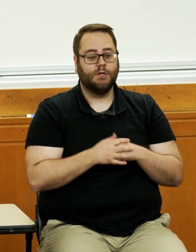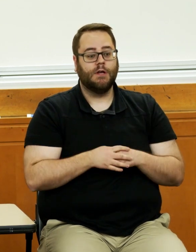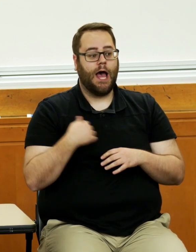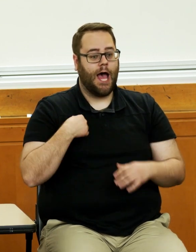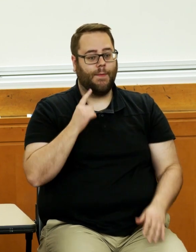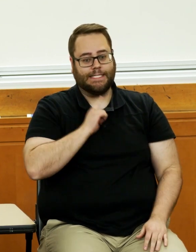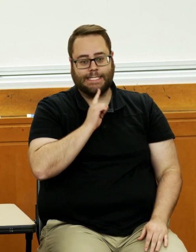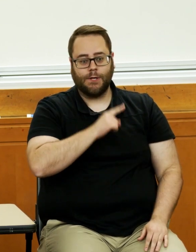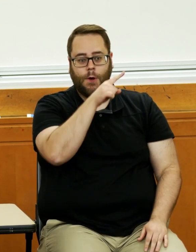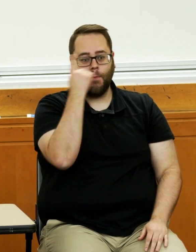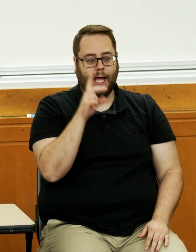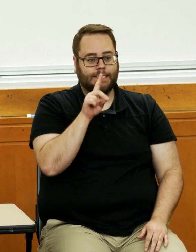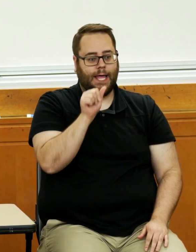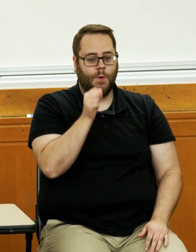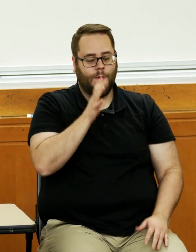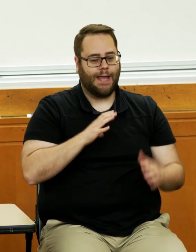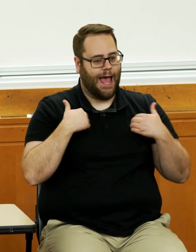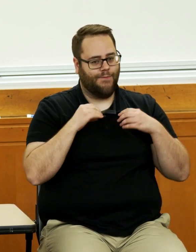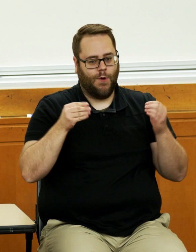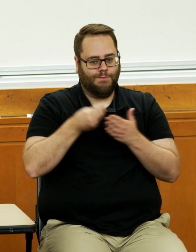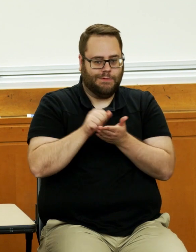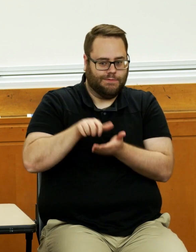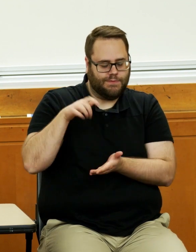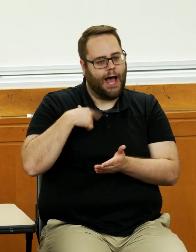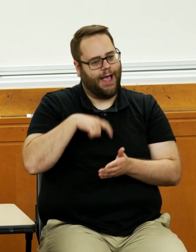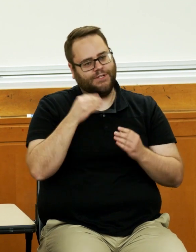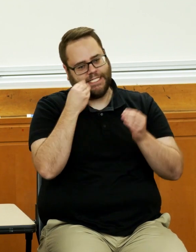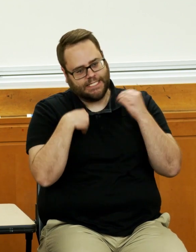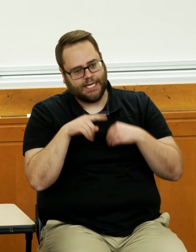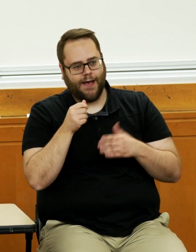black, disabled woman without a trust fund. I have to eat. I have to buy a new scooter